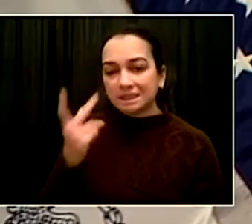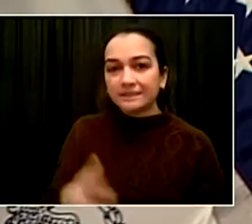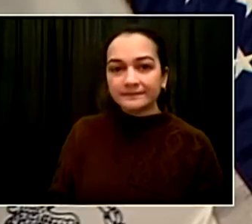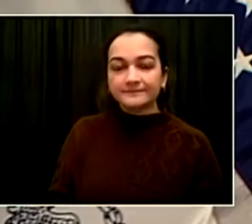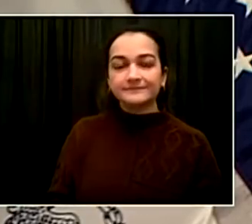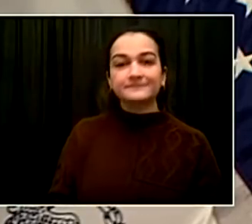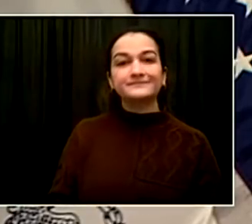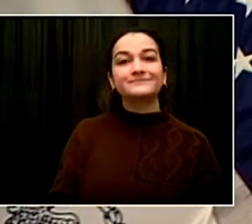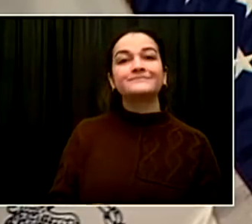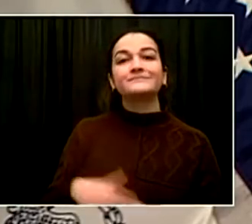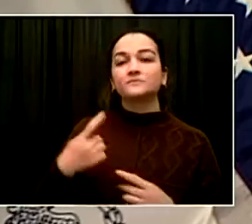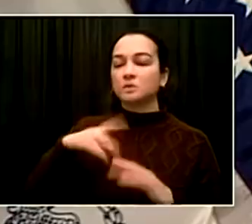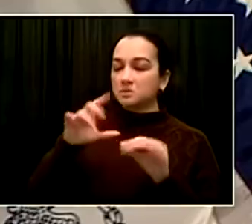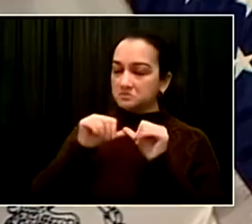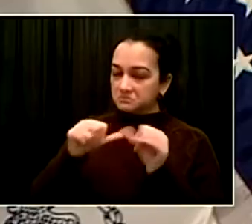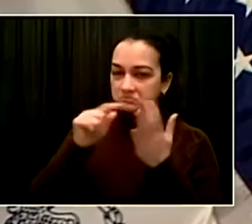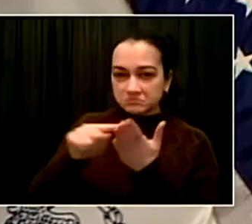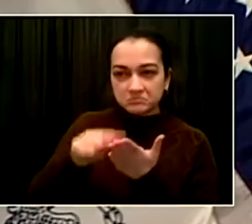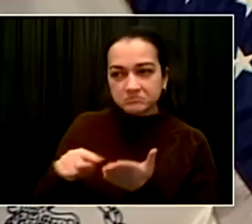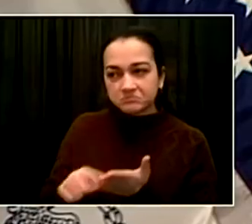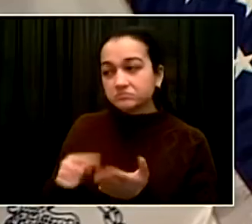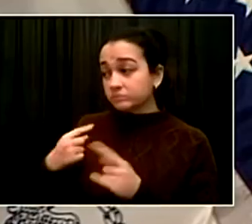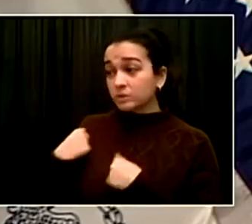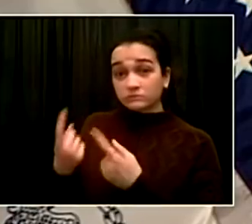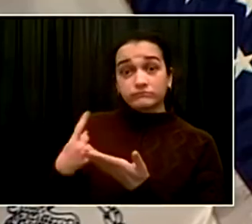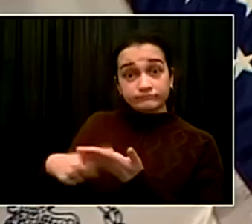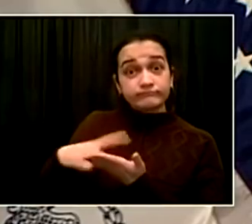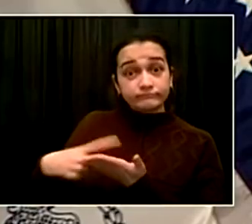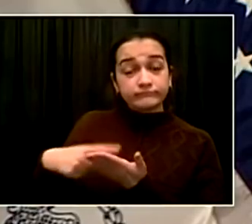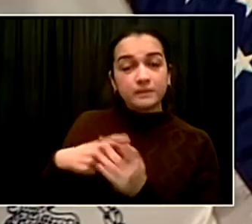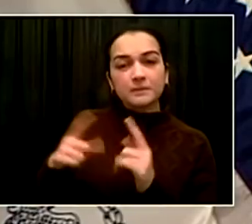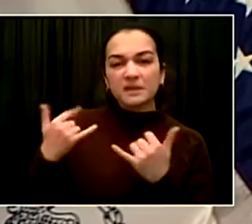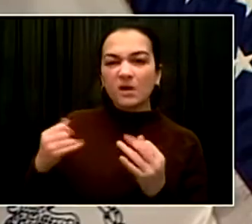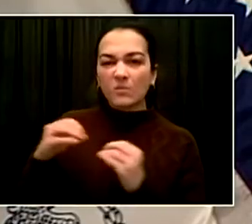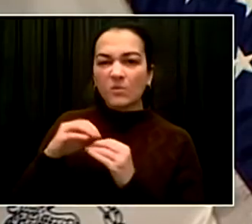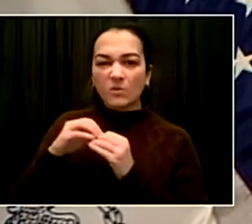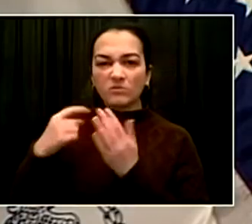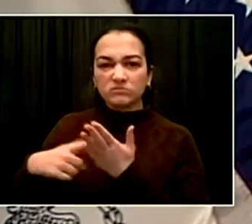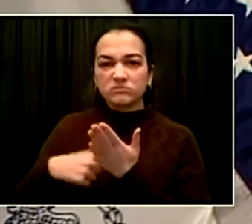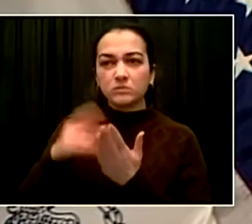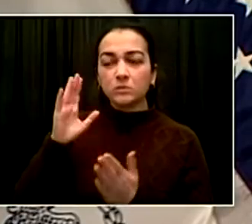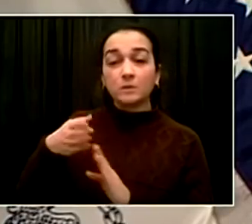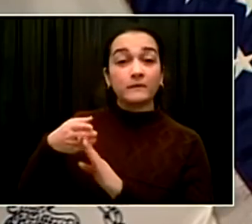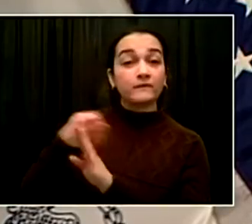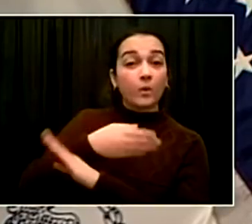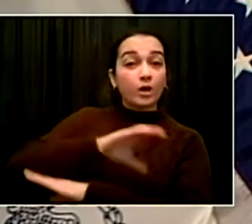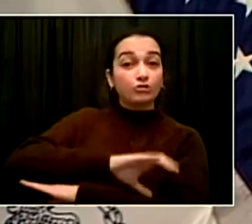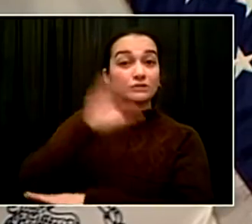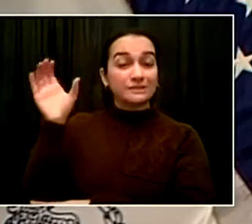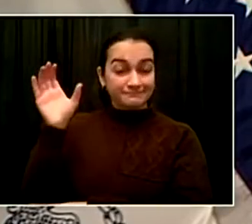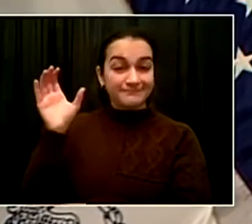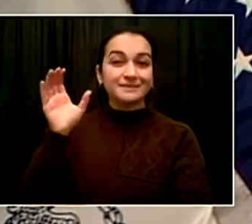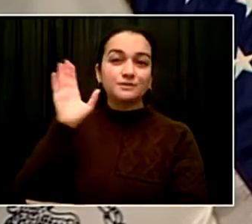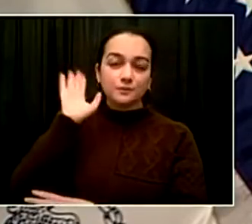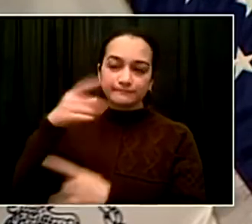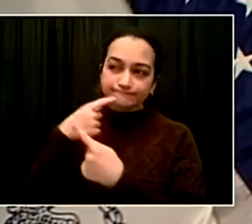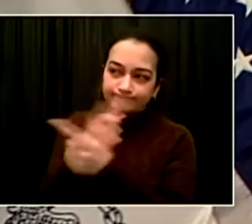THERE'S A DISCUSSION GOING ON AND WE'LL HAVE A FINAL DECISION ON WHAT WE COULD DO AHEAD OF